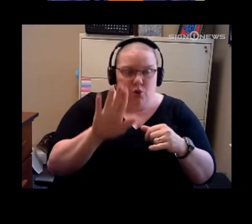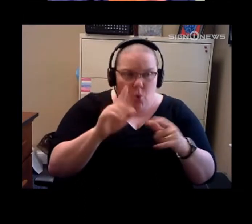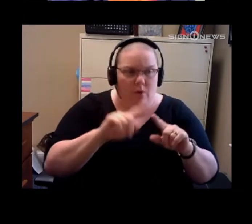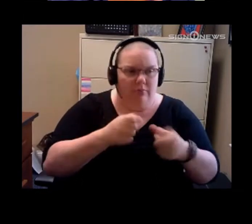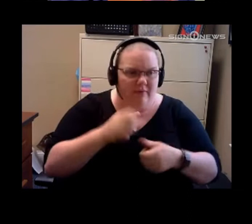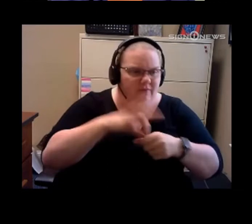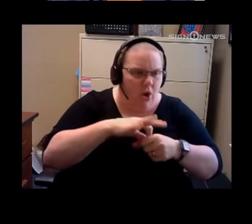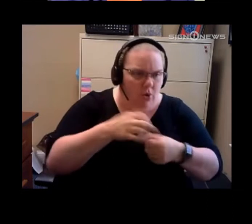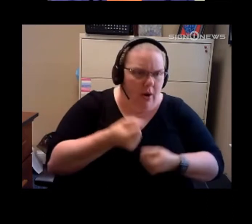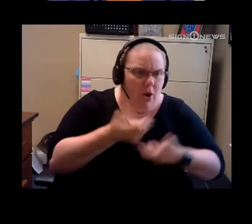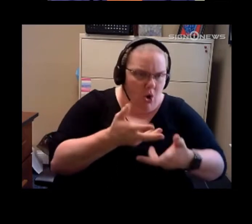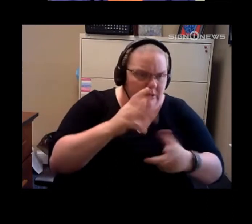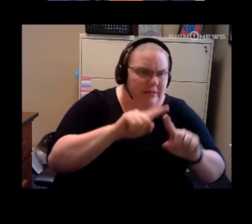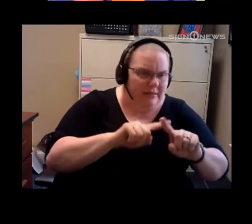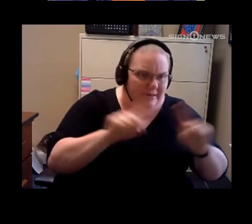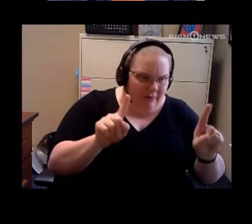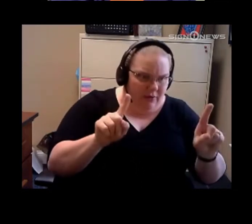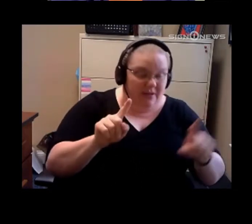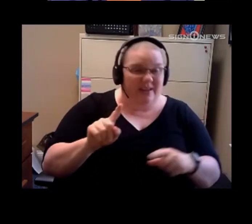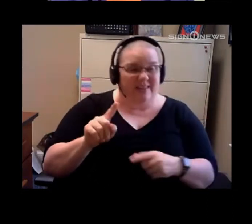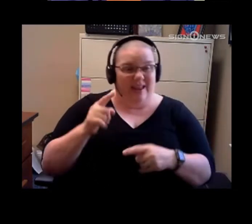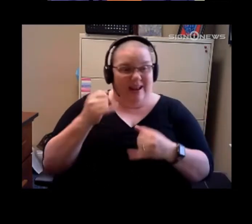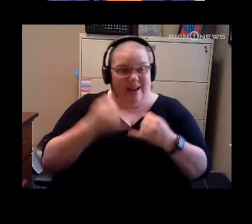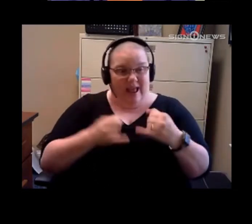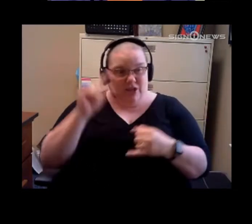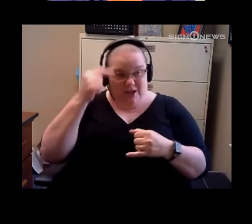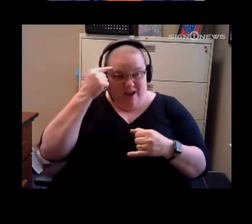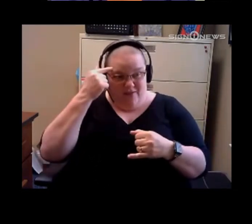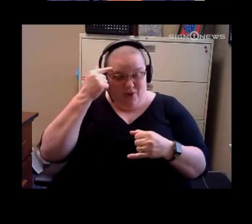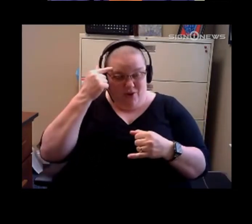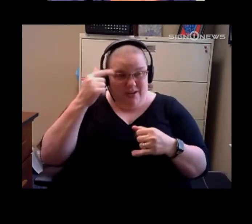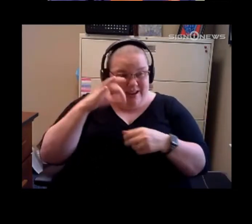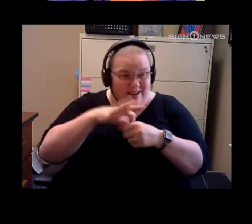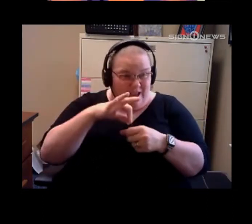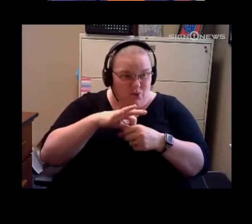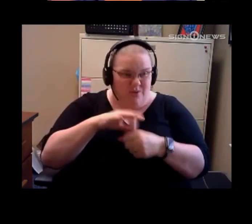was about 54 000 of those so that would just be half that Stadium all of the differences